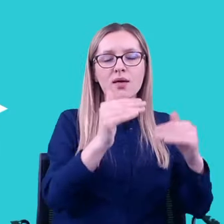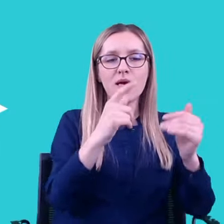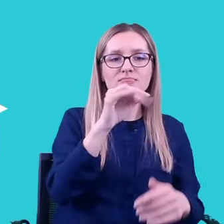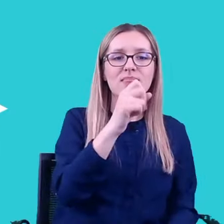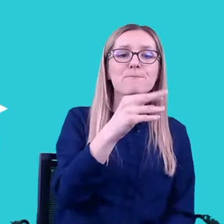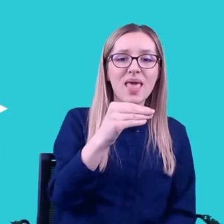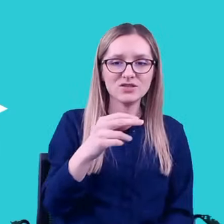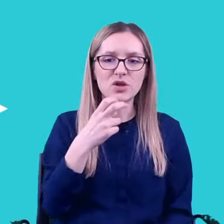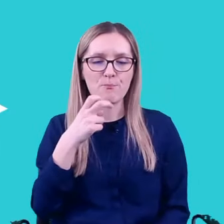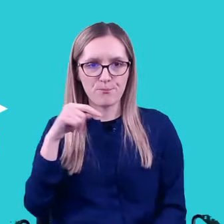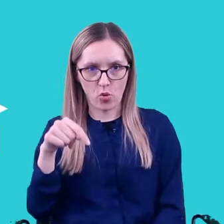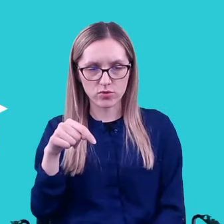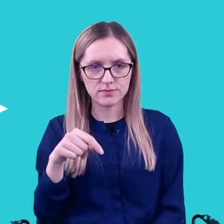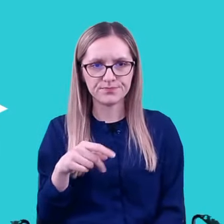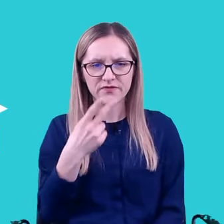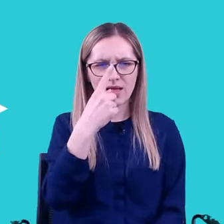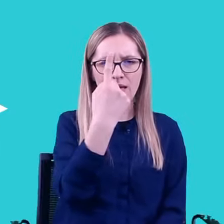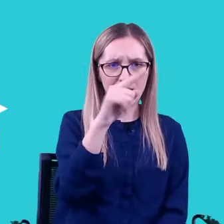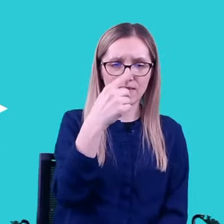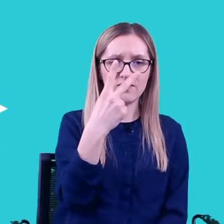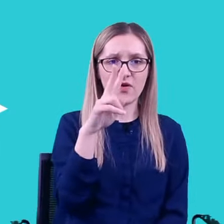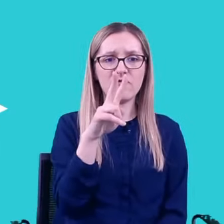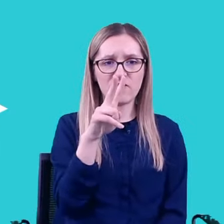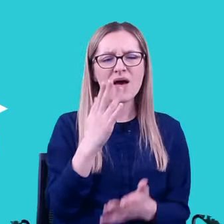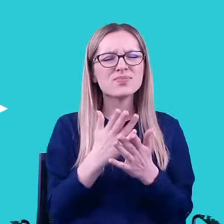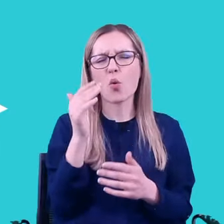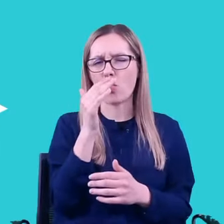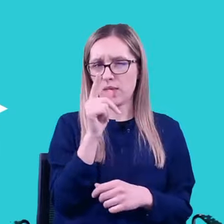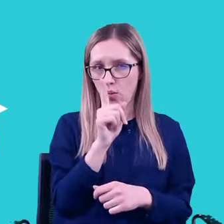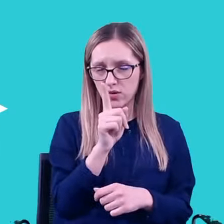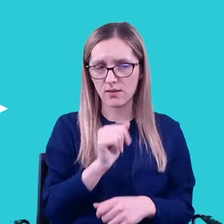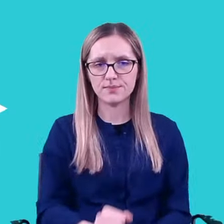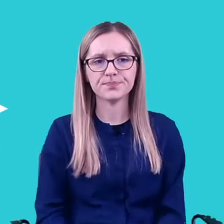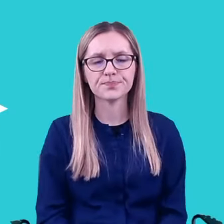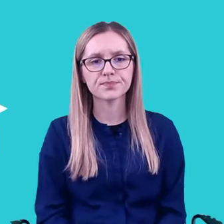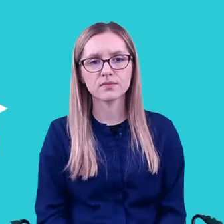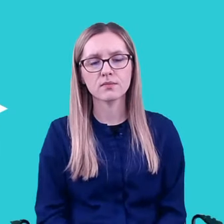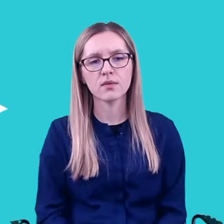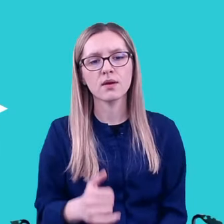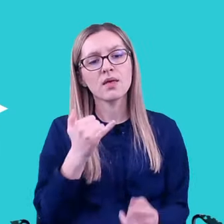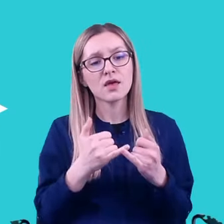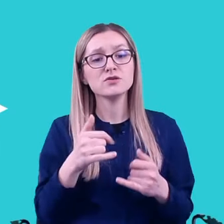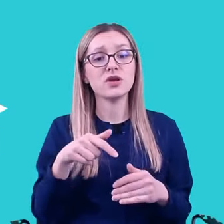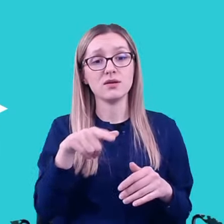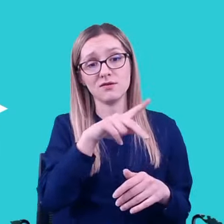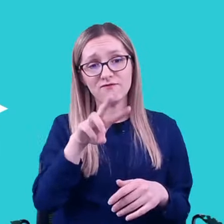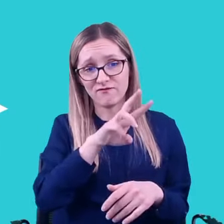We have 1.2V, but that's just a theoretical value. If you decide to study here, you will quickly learn that